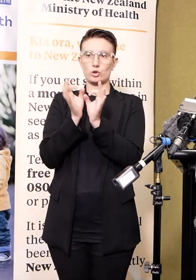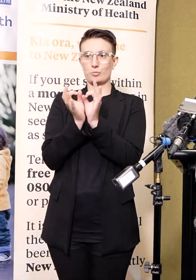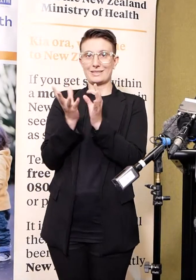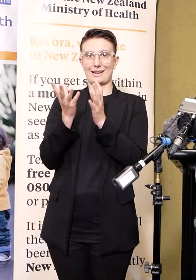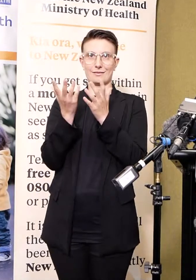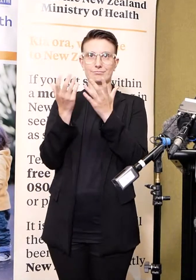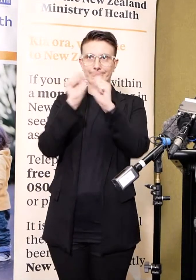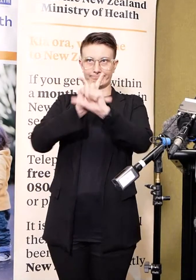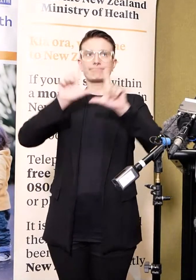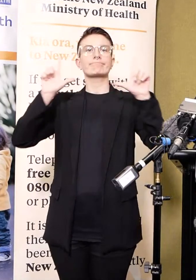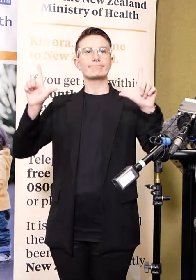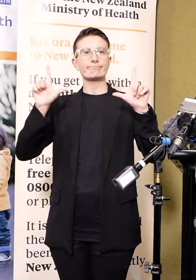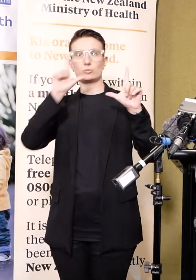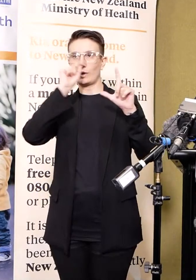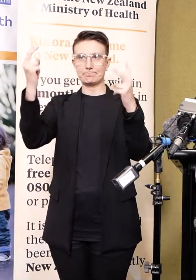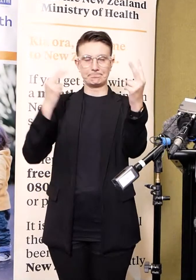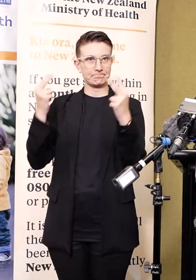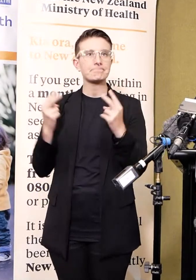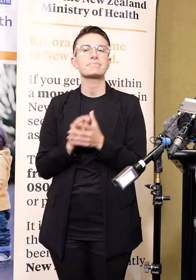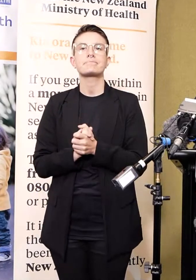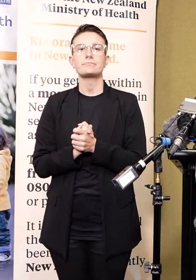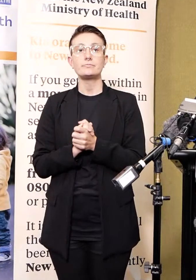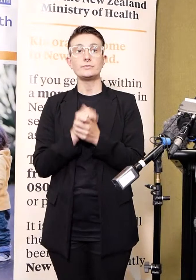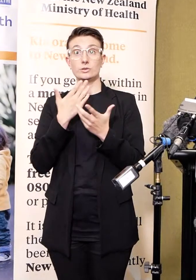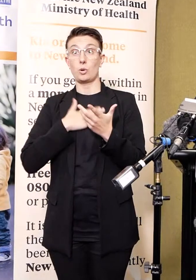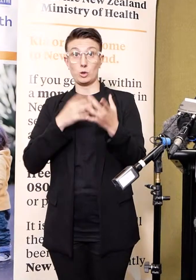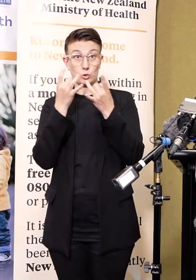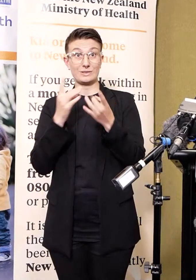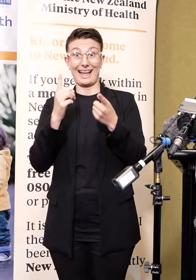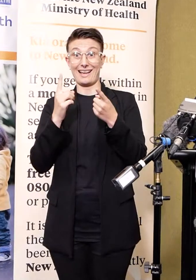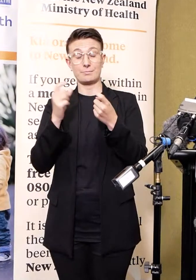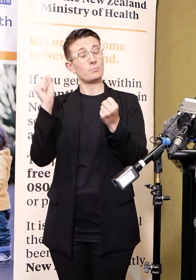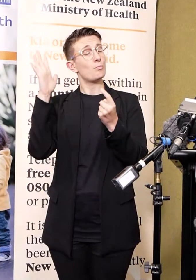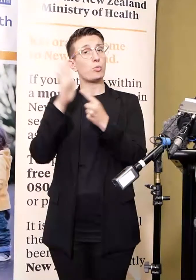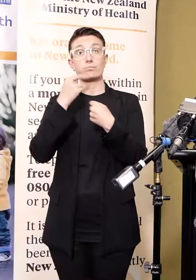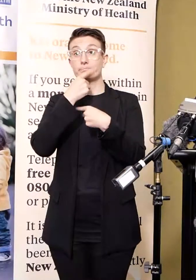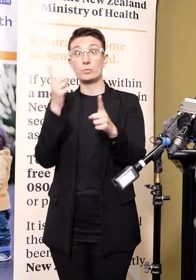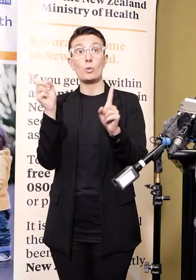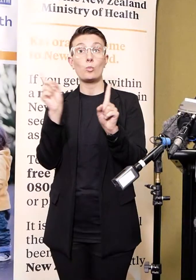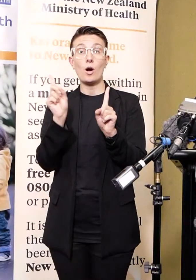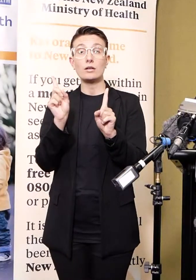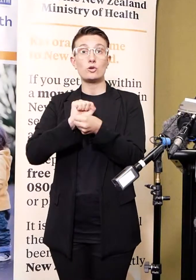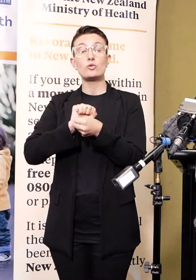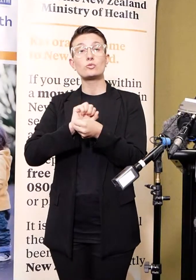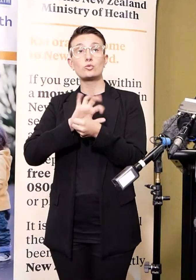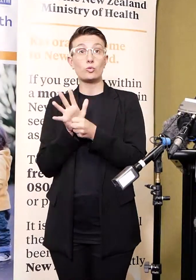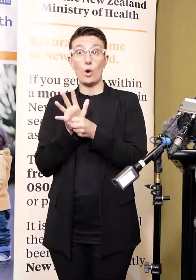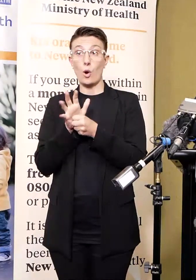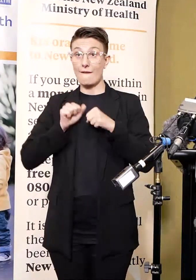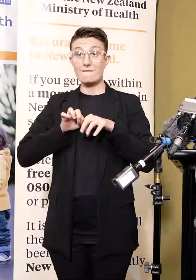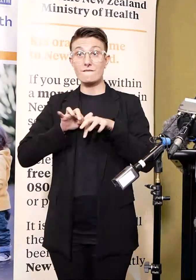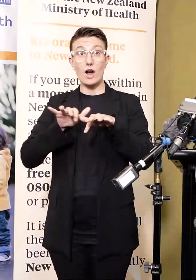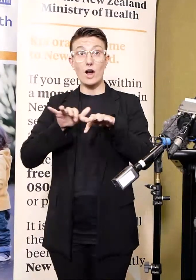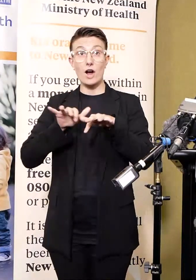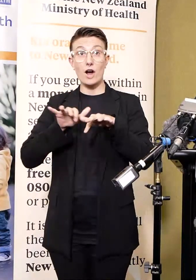Can I just begin with the important point that we have no cases of confirmed coronavirus